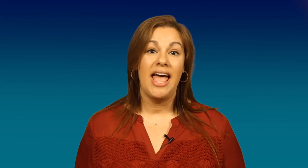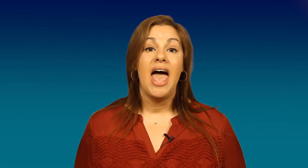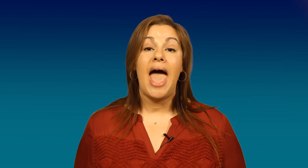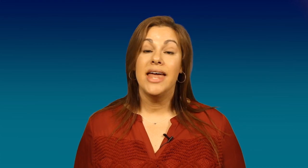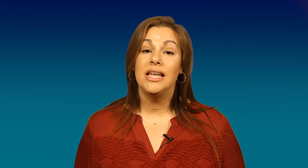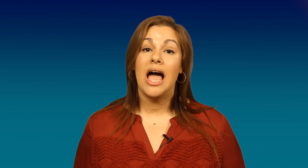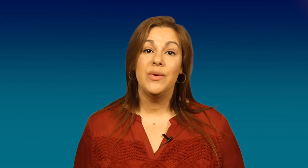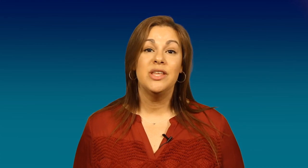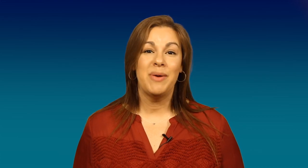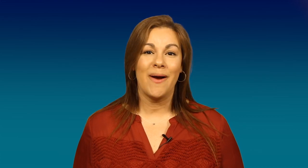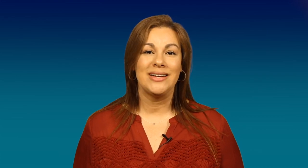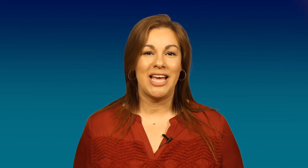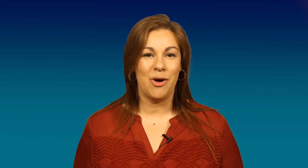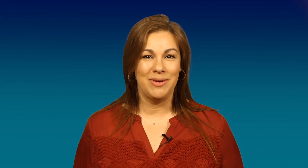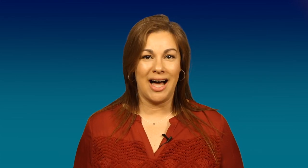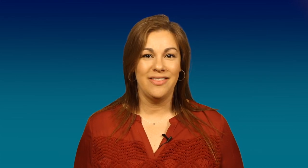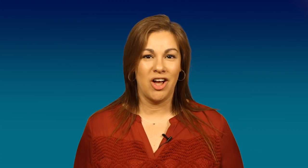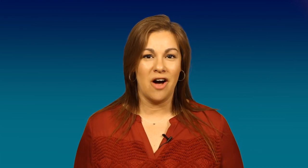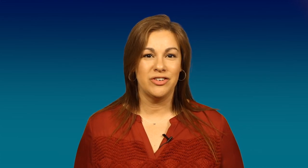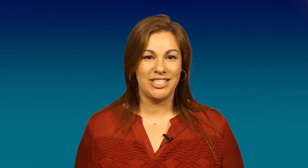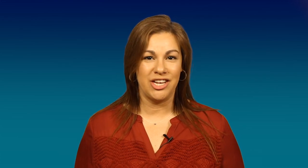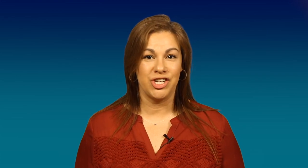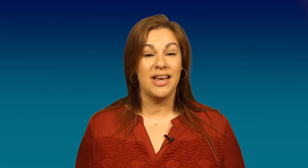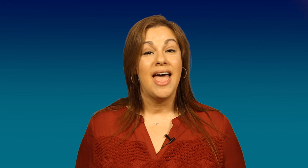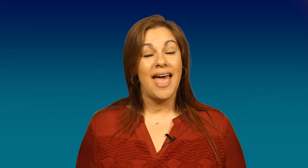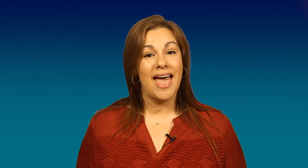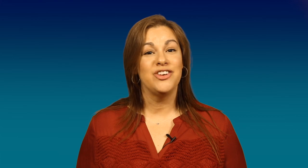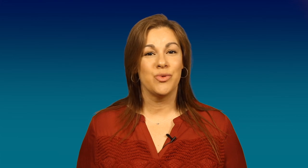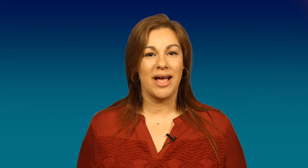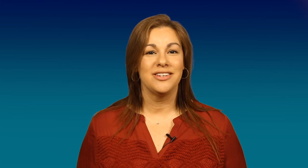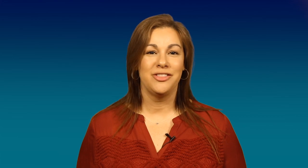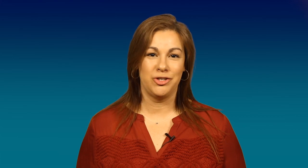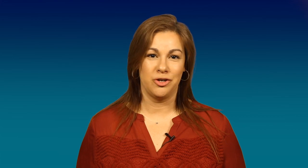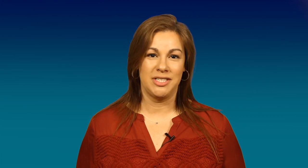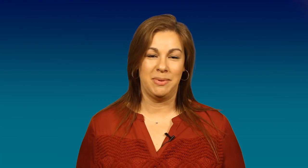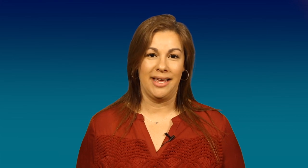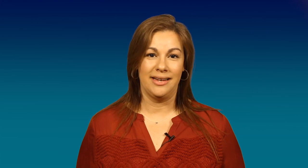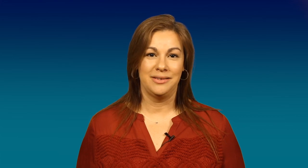allowing the parent to help guide the conversation and direct the service plan.